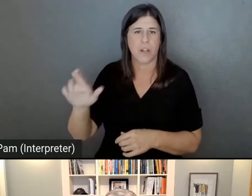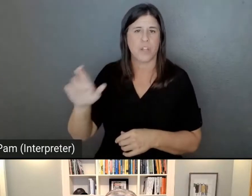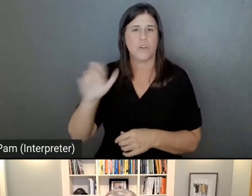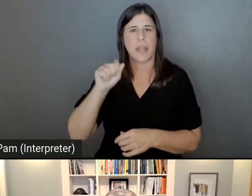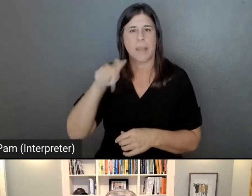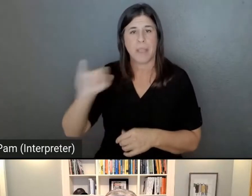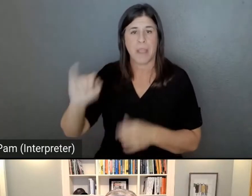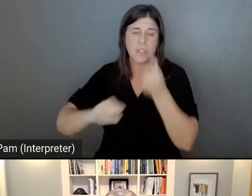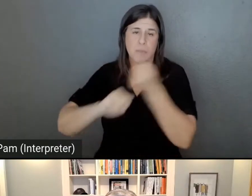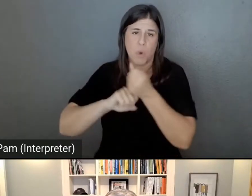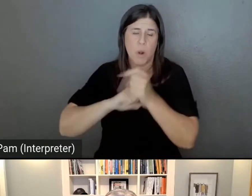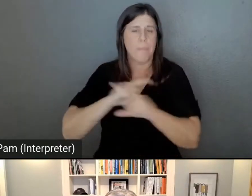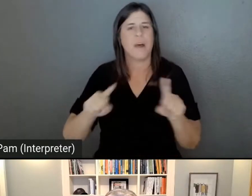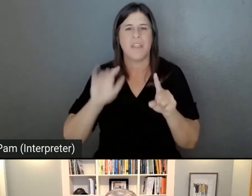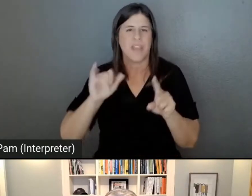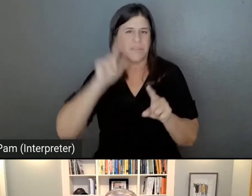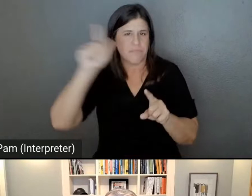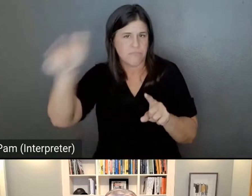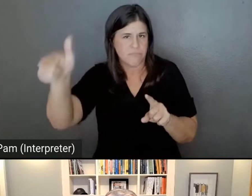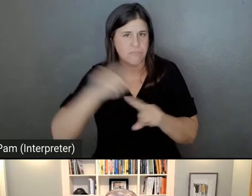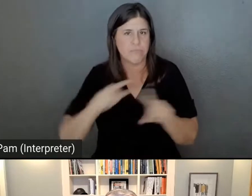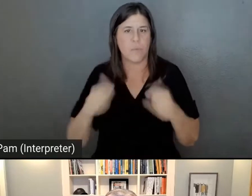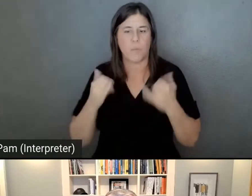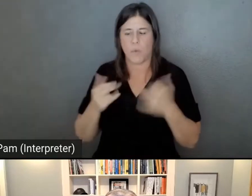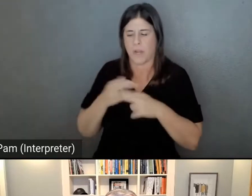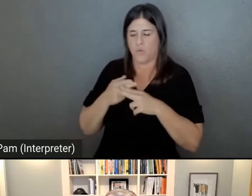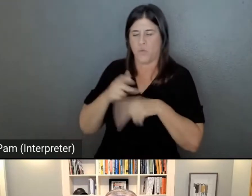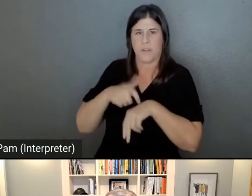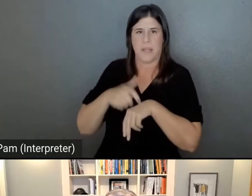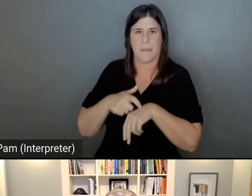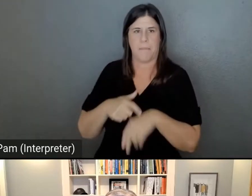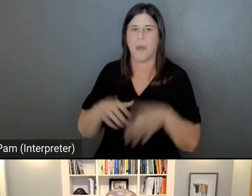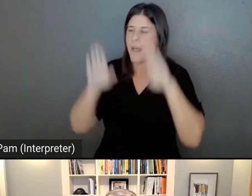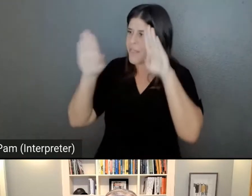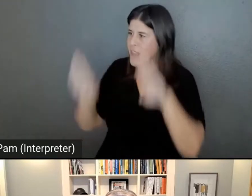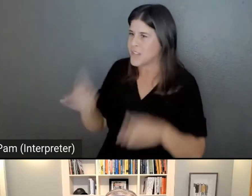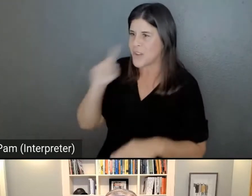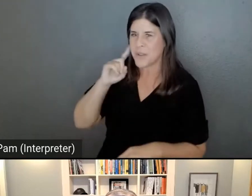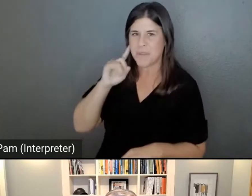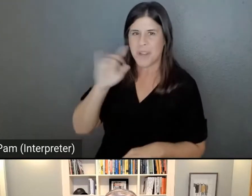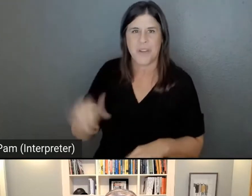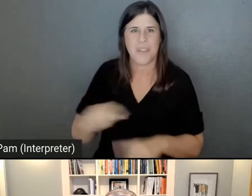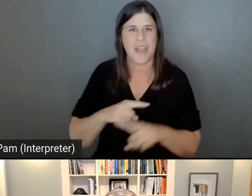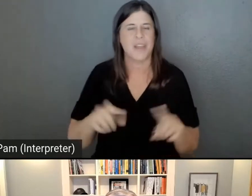but that's what we're looking at in the short-term. That's awesome to hear. So we can talk about this,